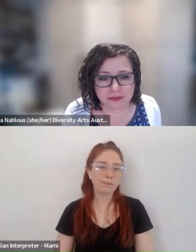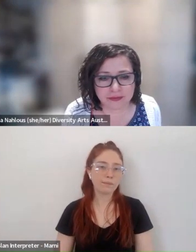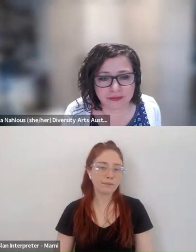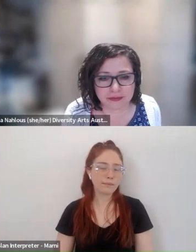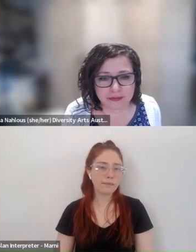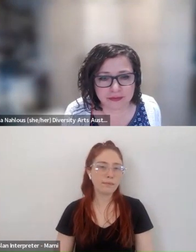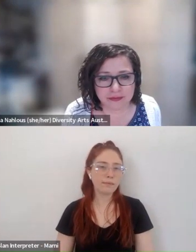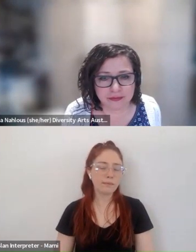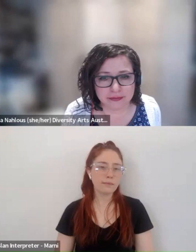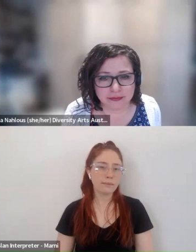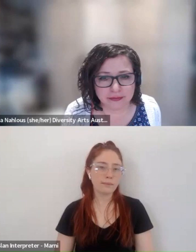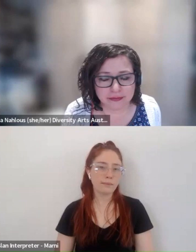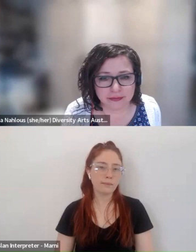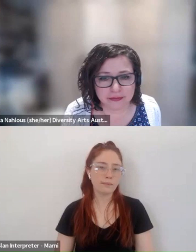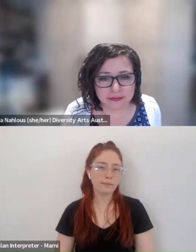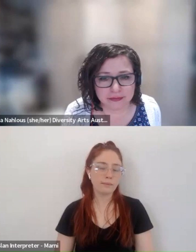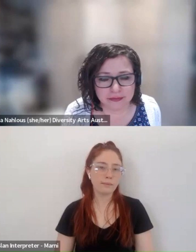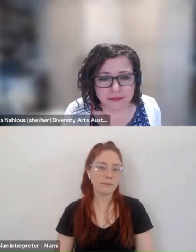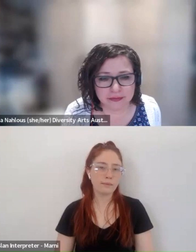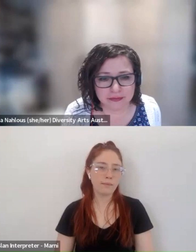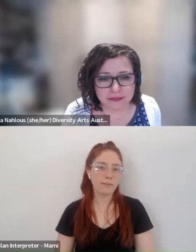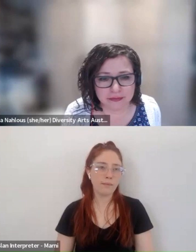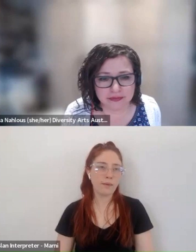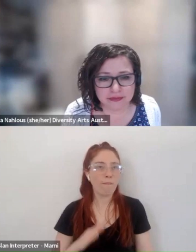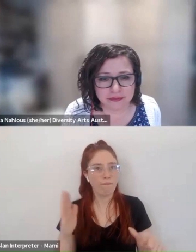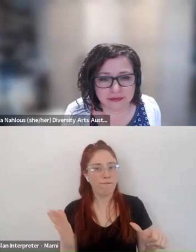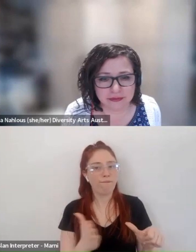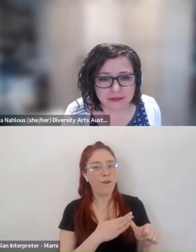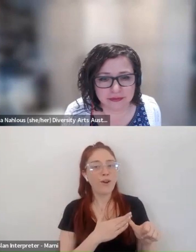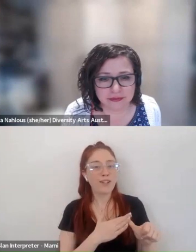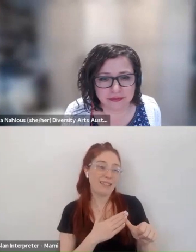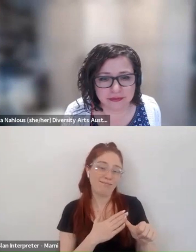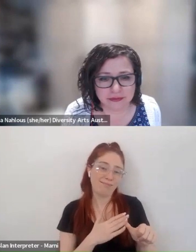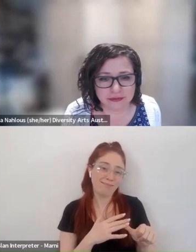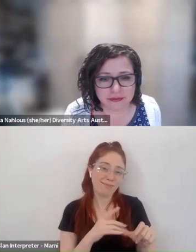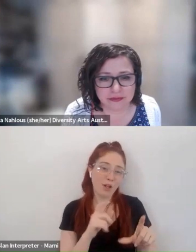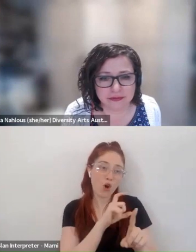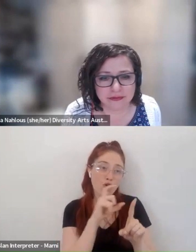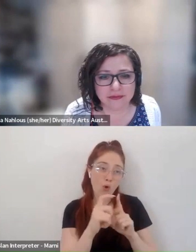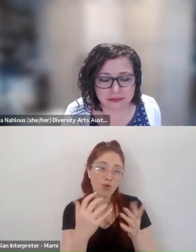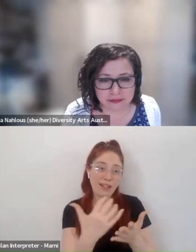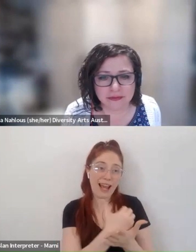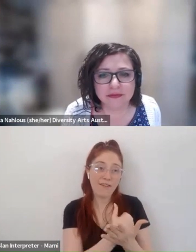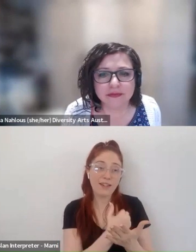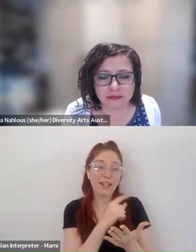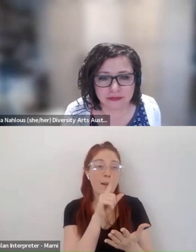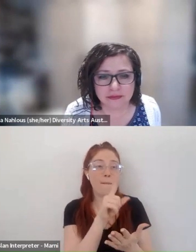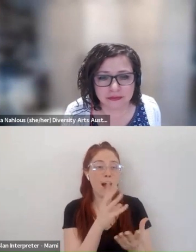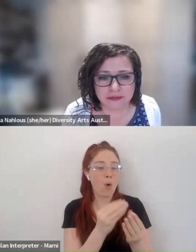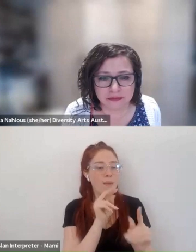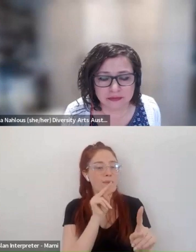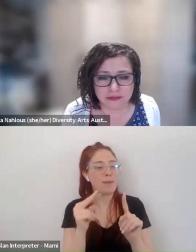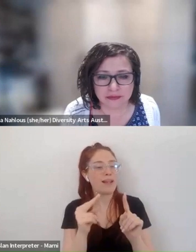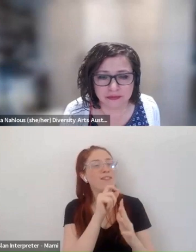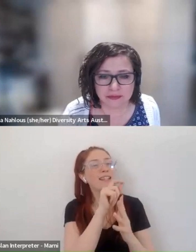conversation we could have around cultural safety from a disability perspective that often we don't have, we often